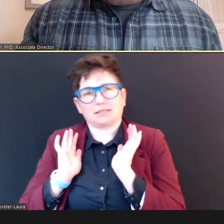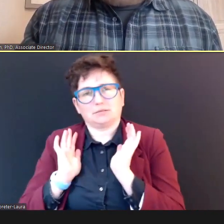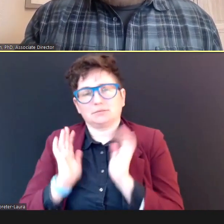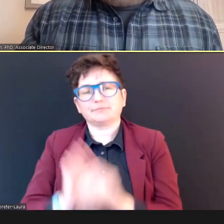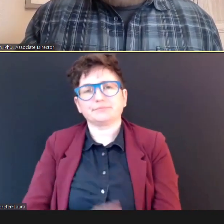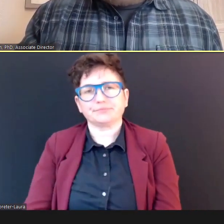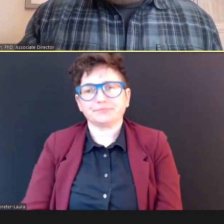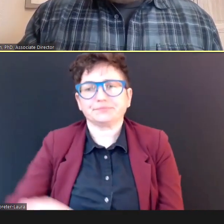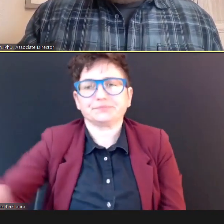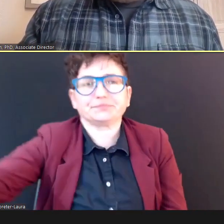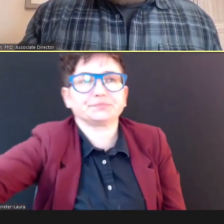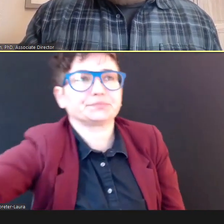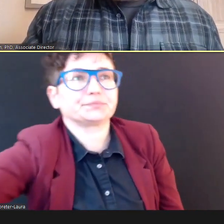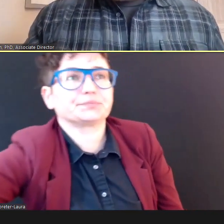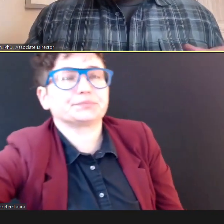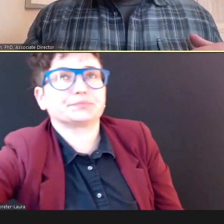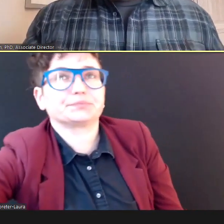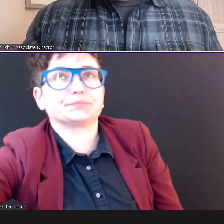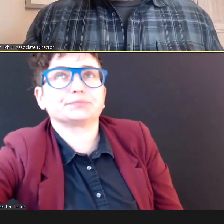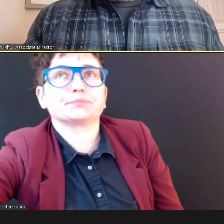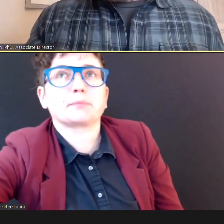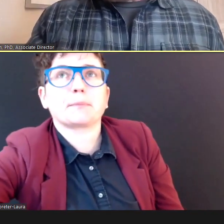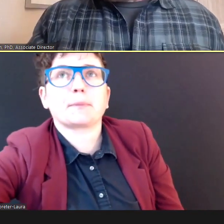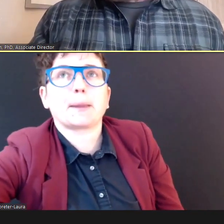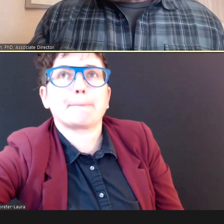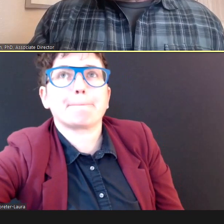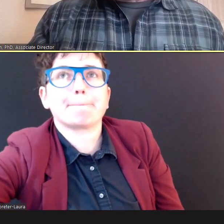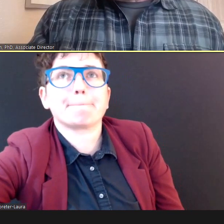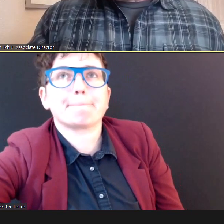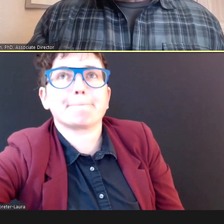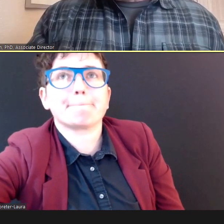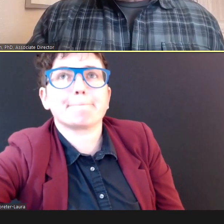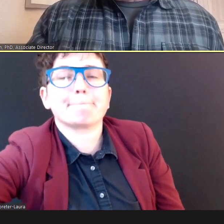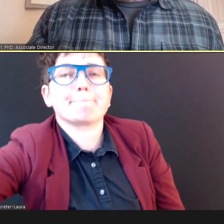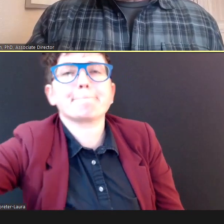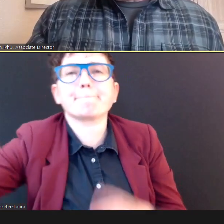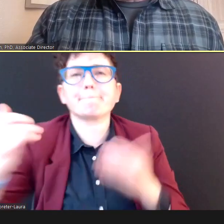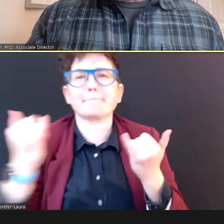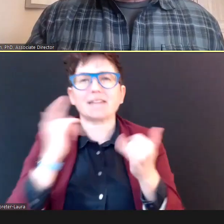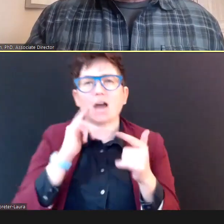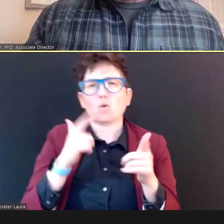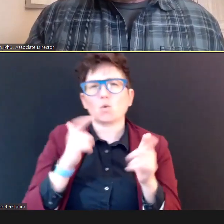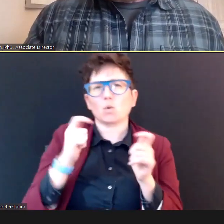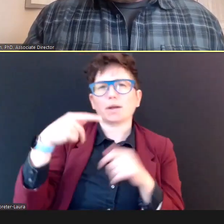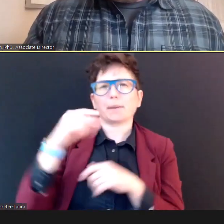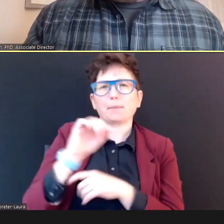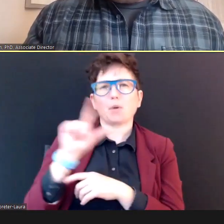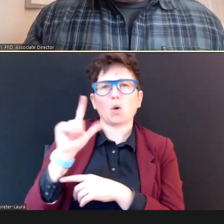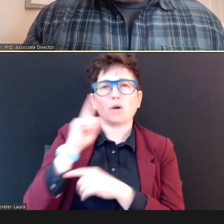result now I'd like to do a quick poll